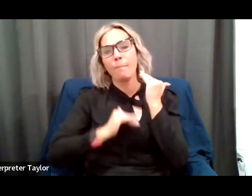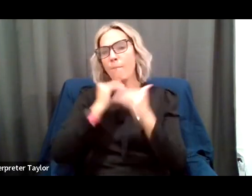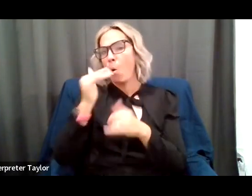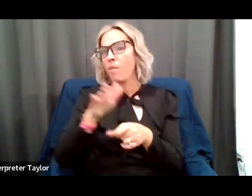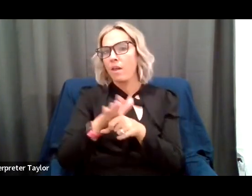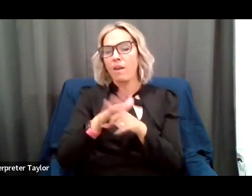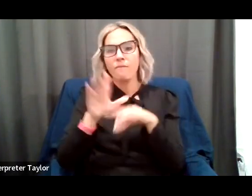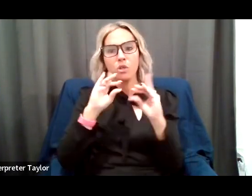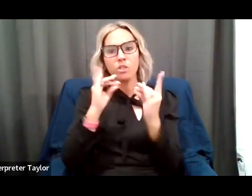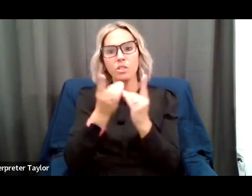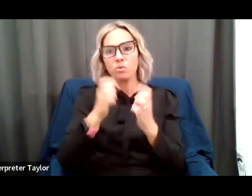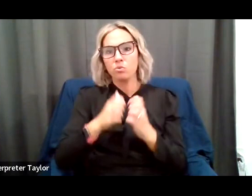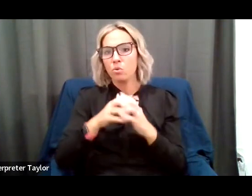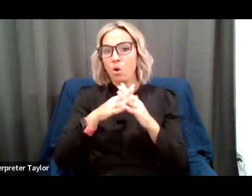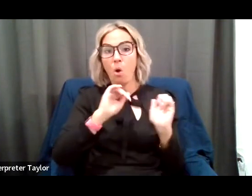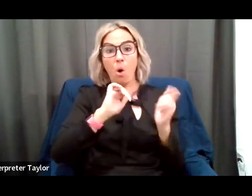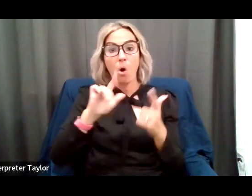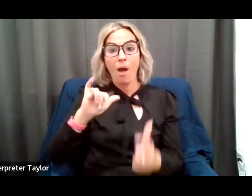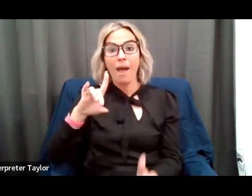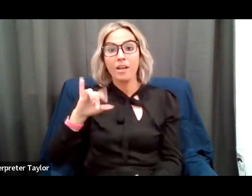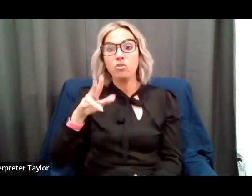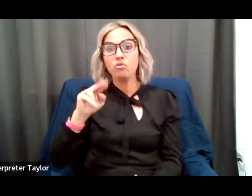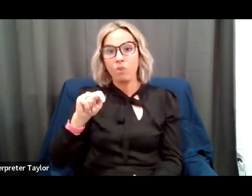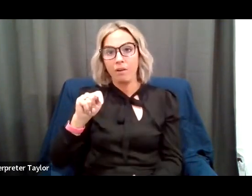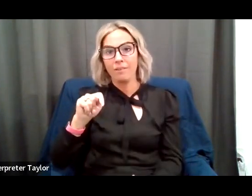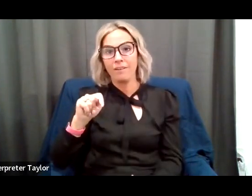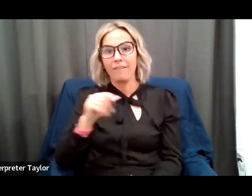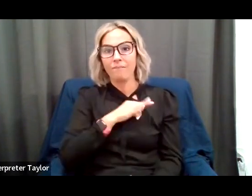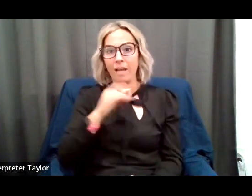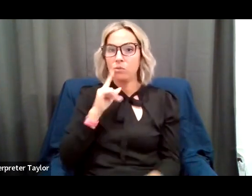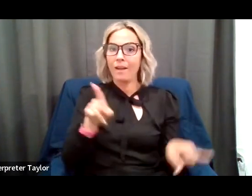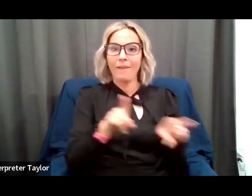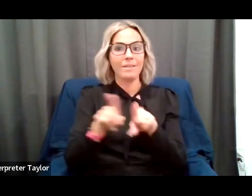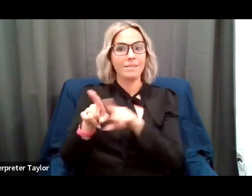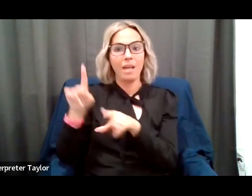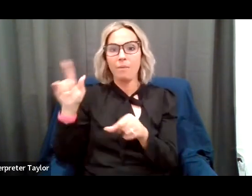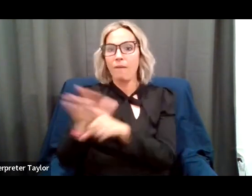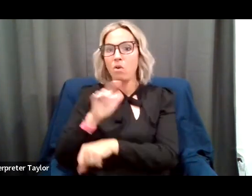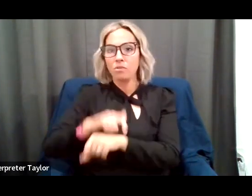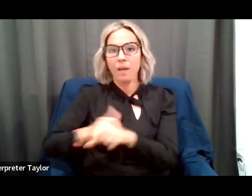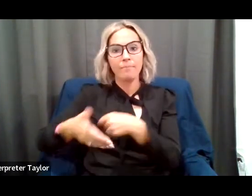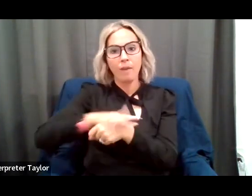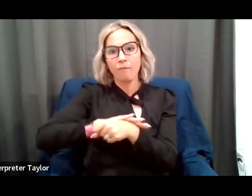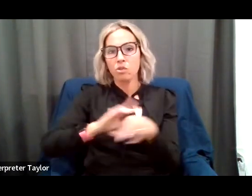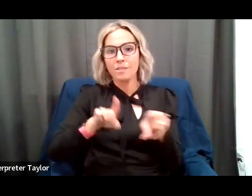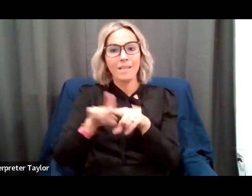to enable all adjunct faculty to have the same coverage as full-time faculty, with no additional cost to